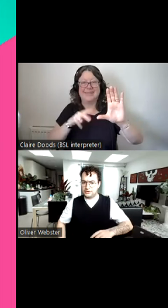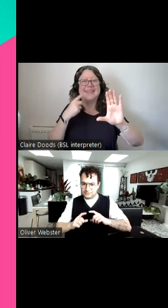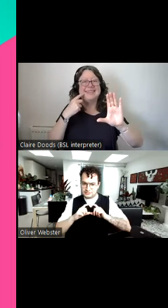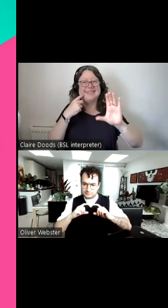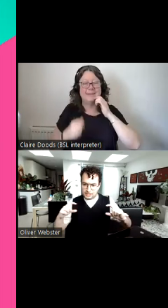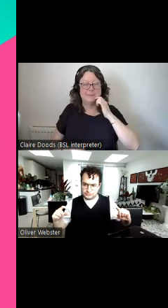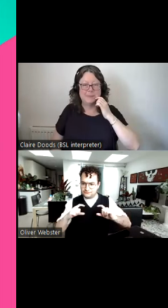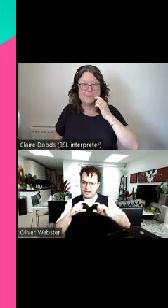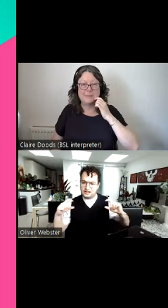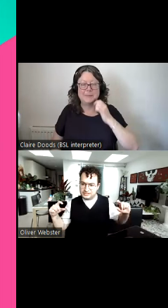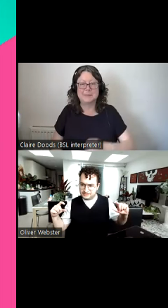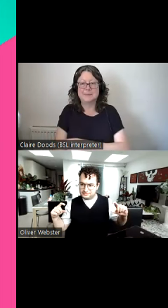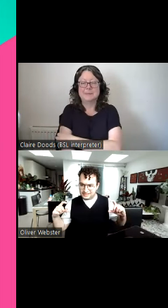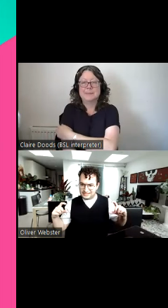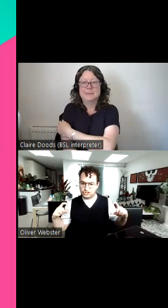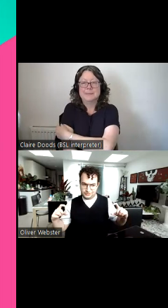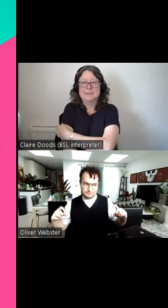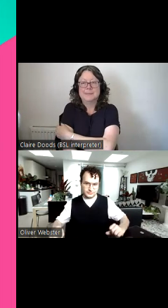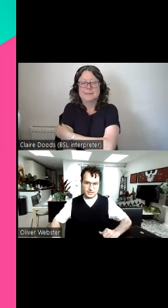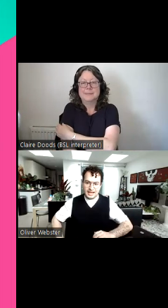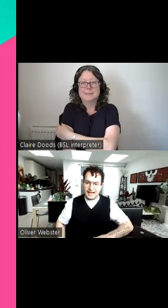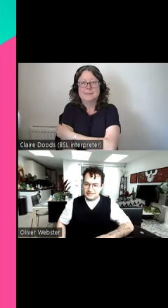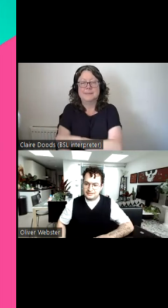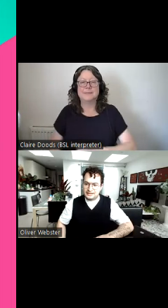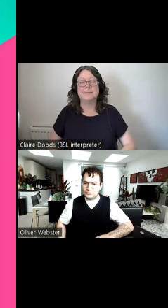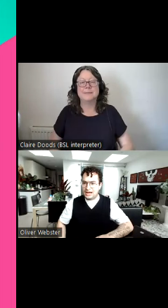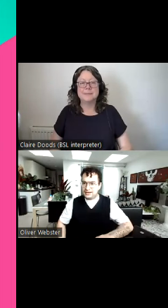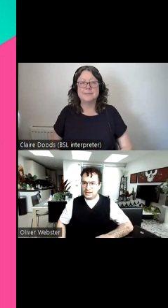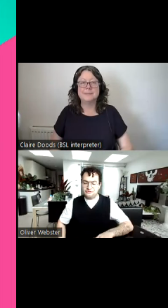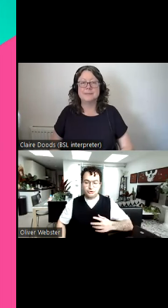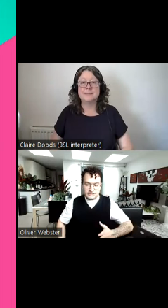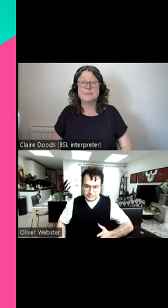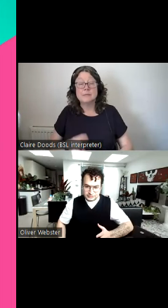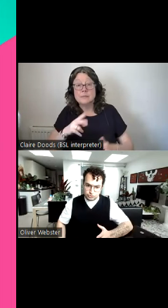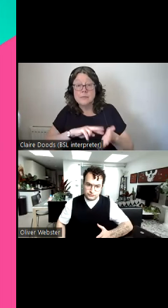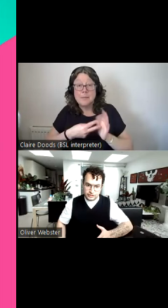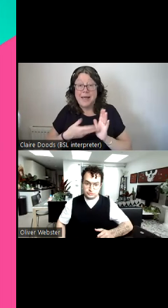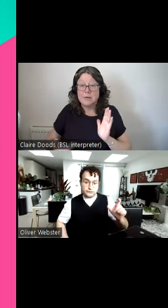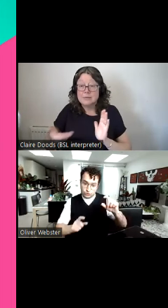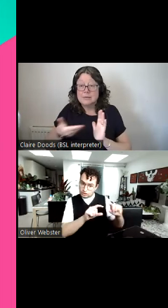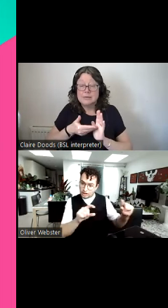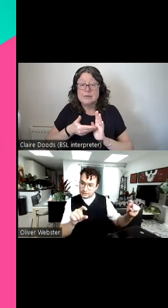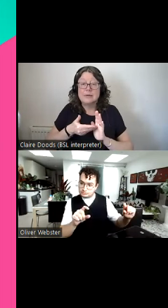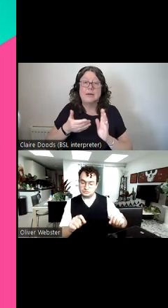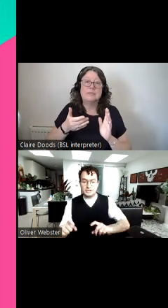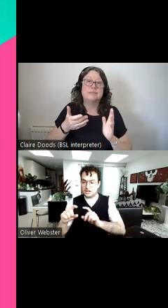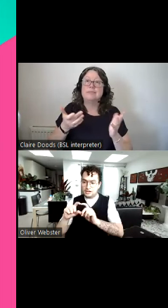Again, the subtitles just fit underneath their chin. If you're adding any writing to your video, if you've got titles,